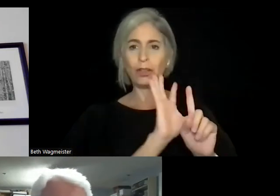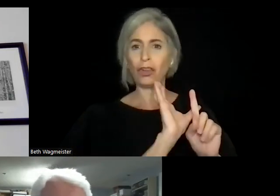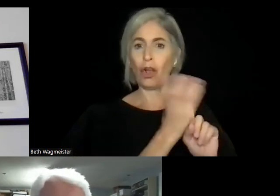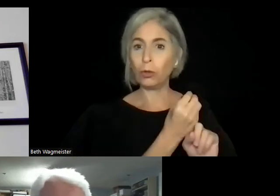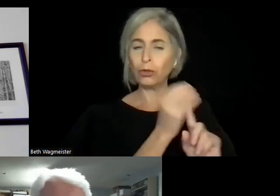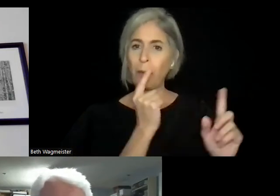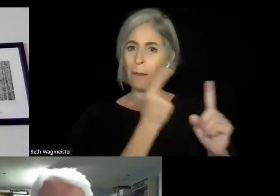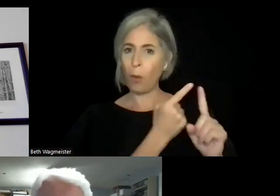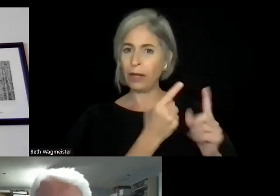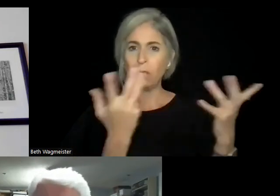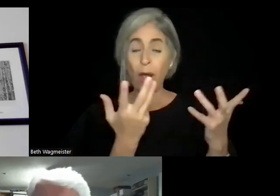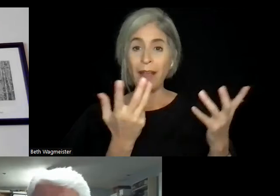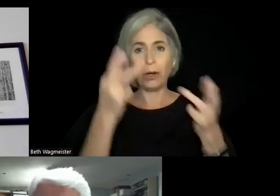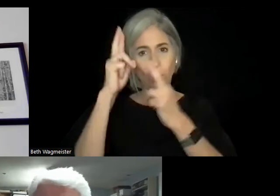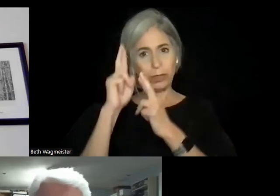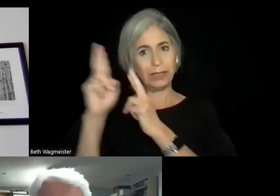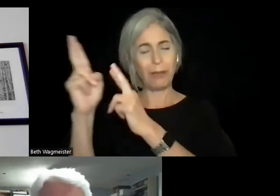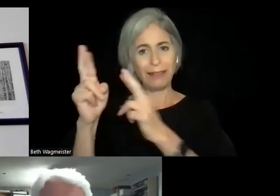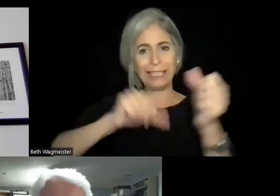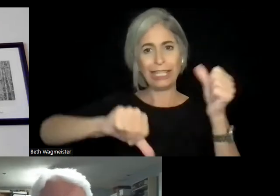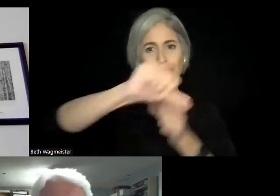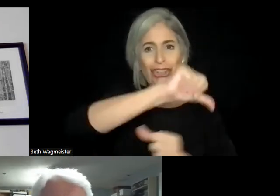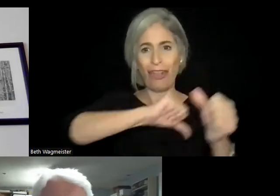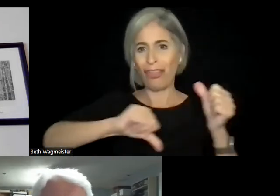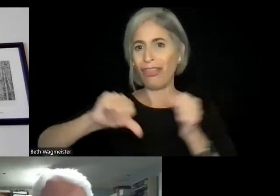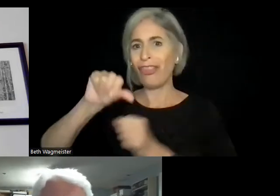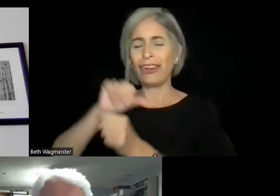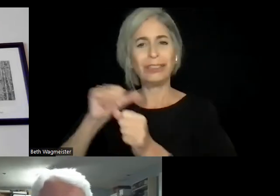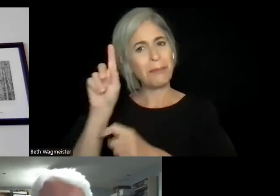public, public consciousness, another inflection point, cultural